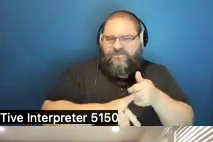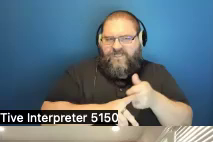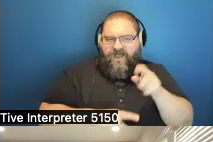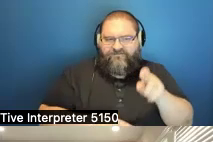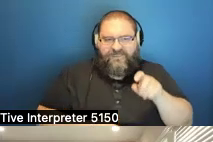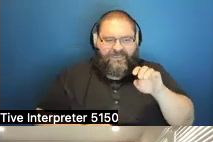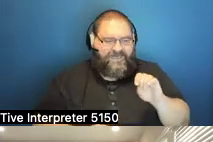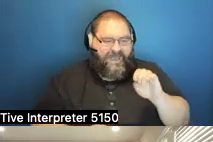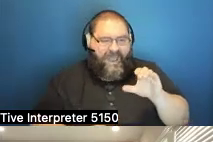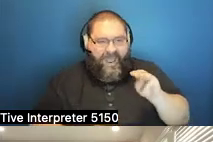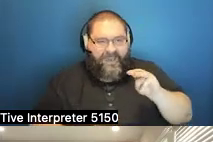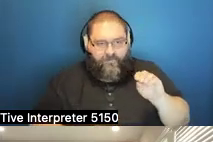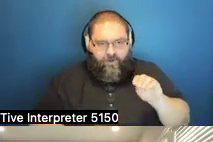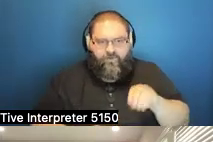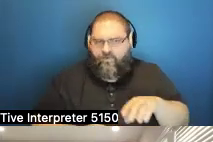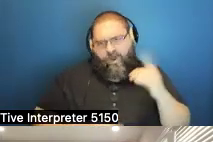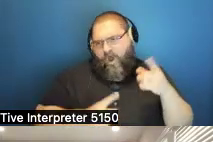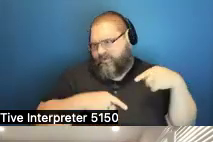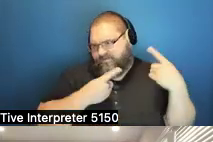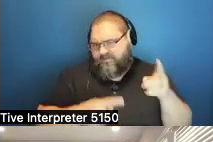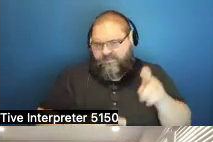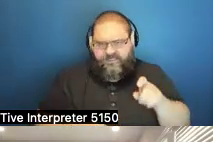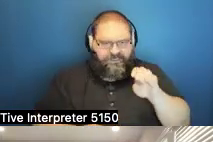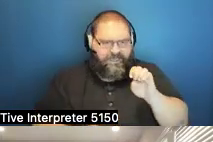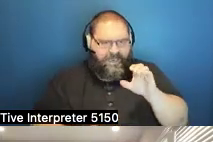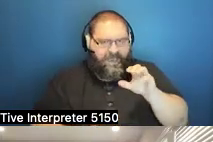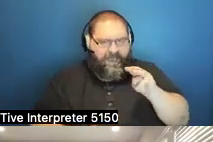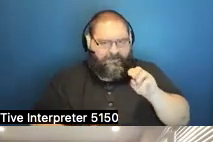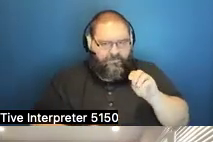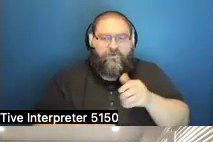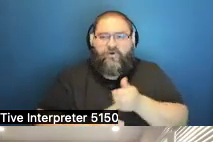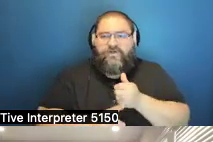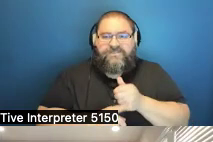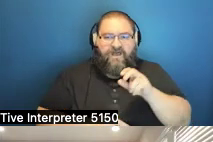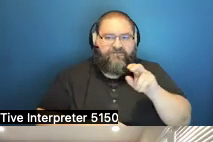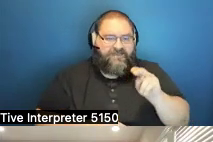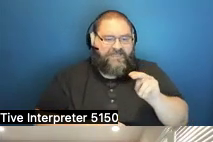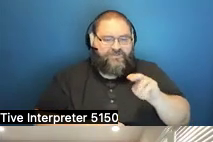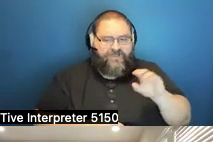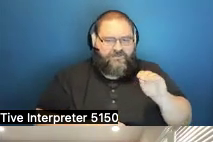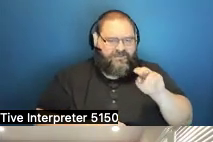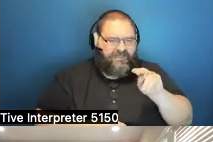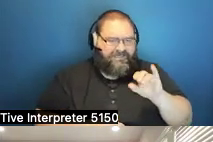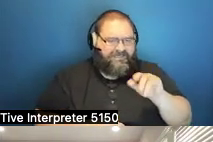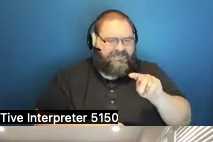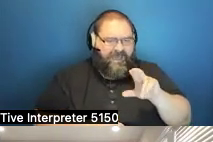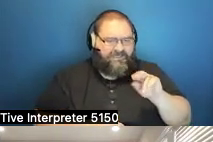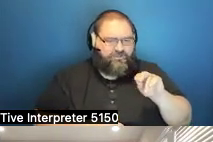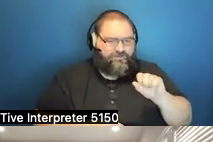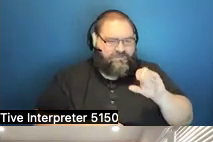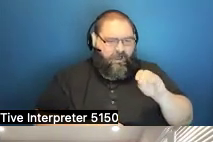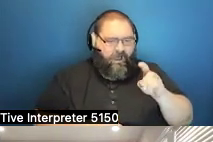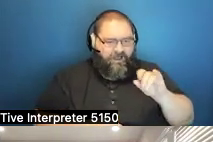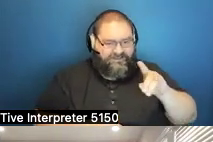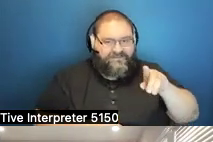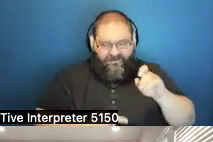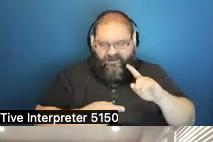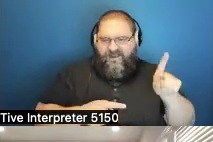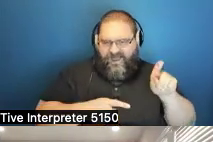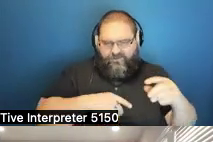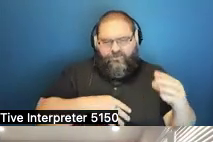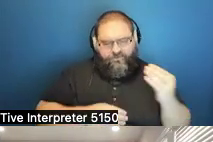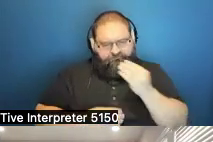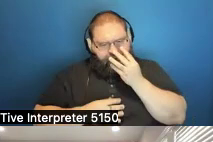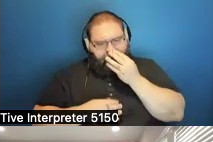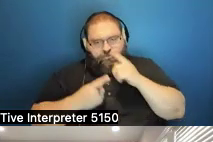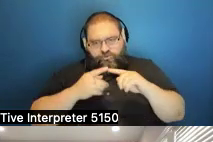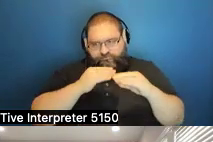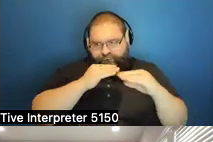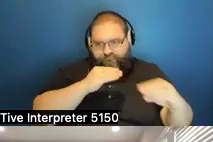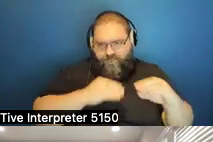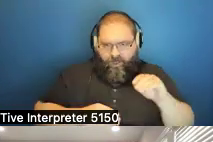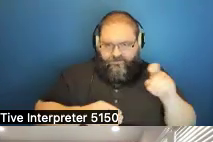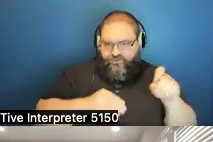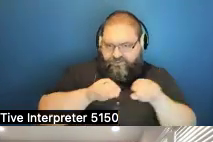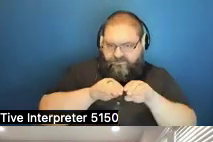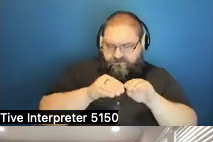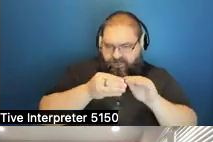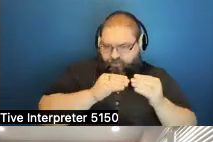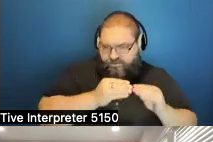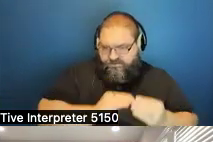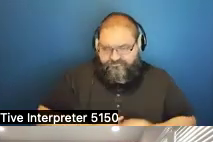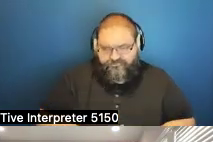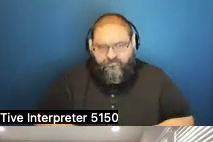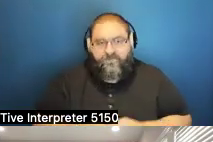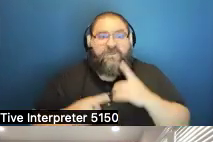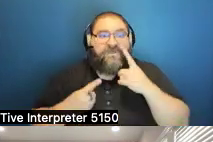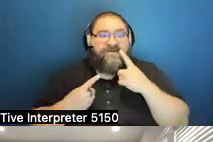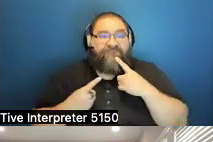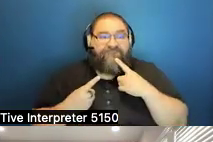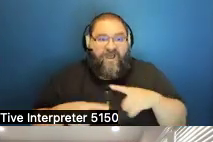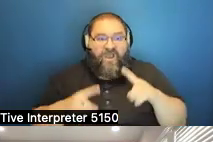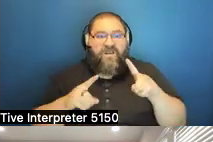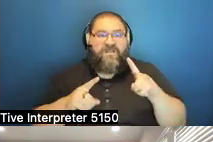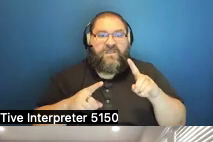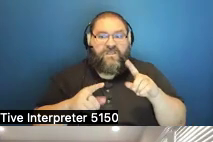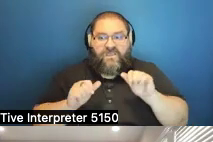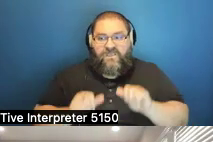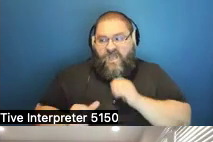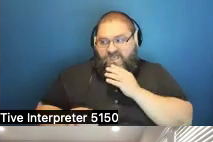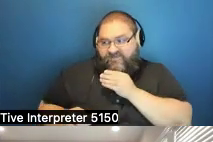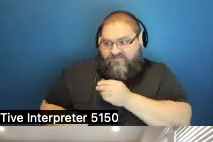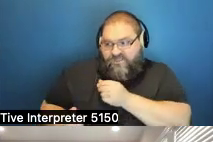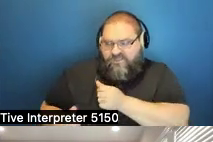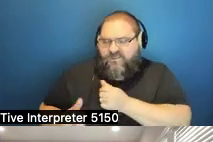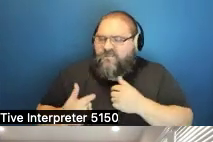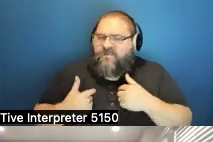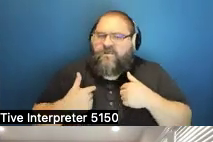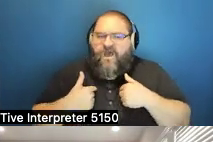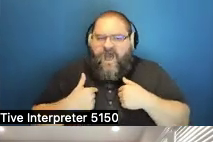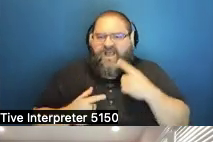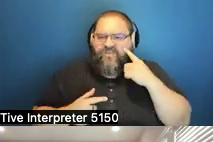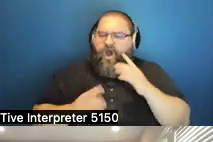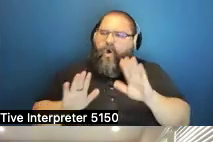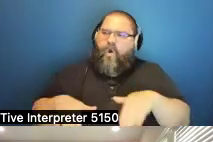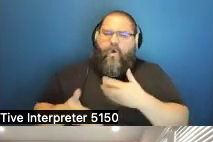19:35:55 And she was placed on nitric for a couple of weeks to see what I could blood gas levels.